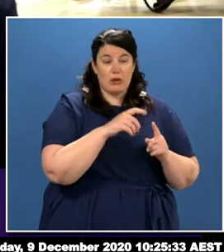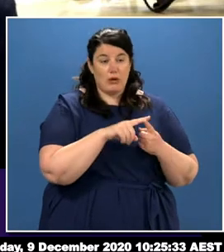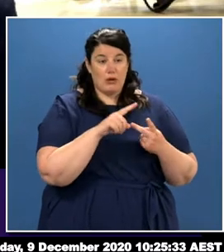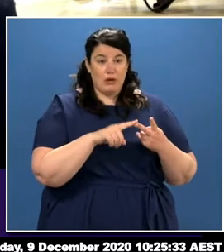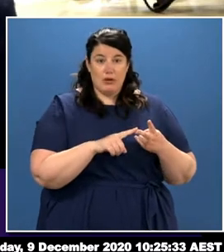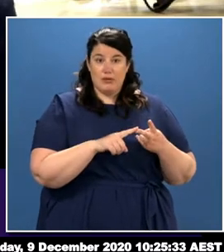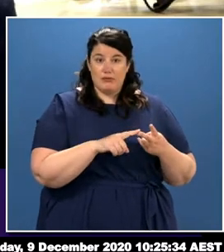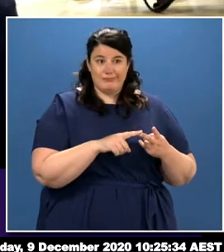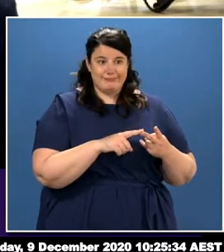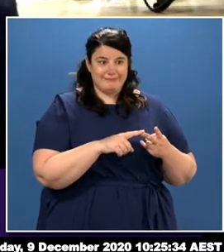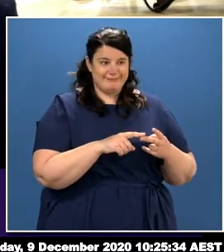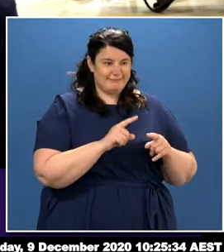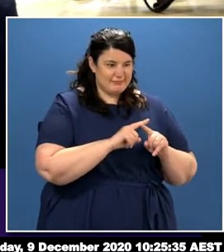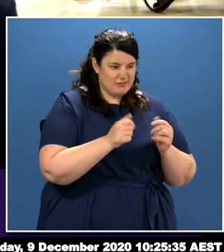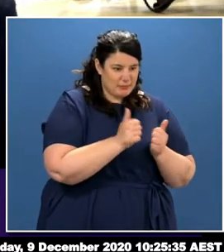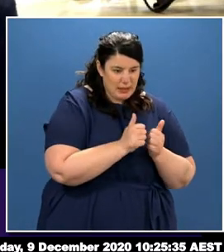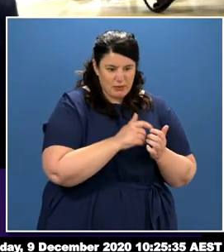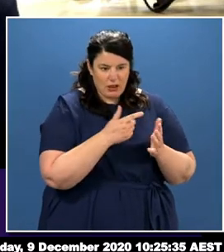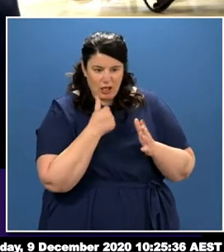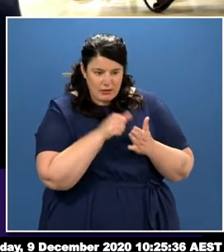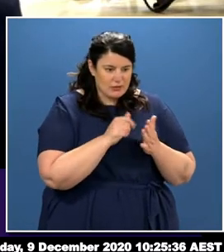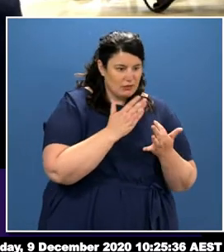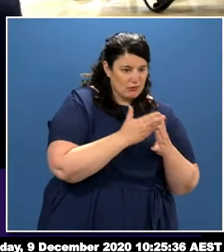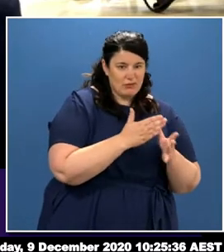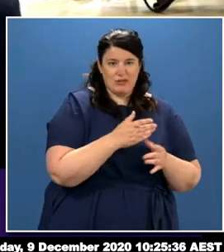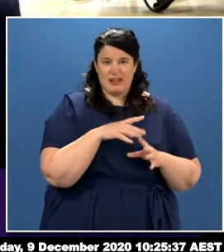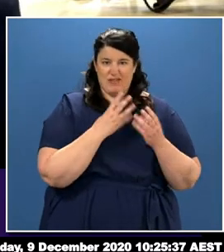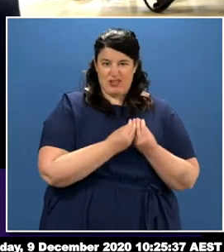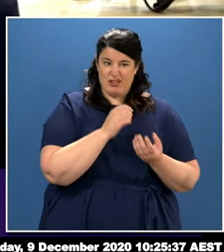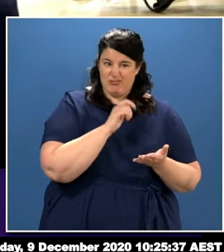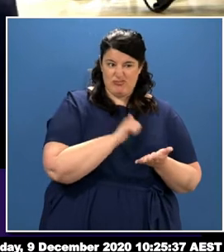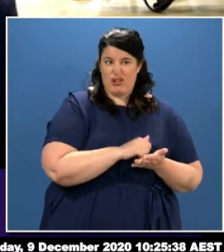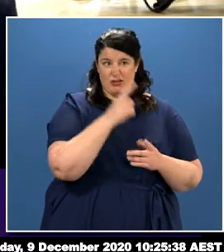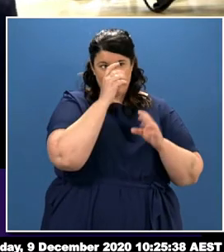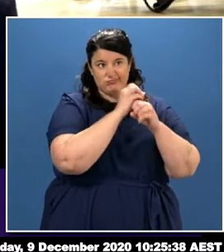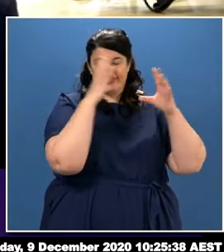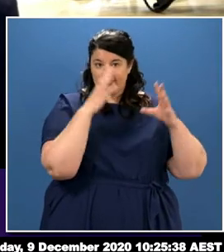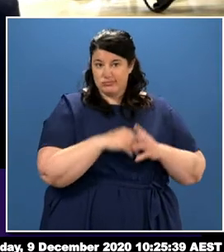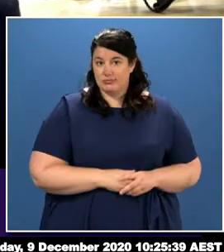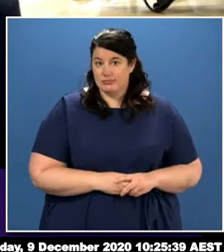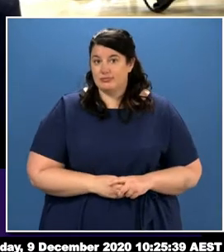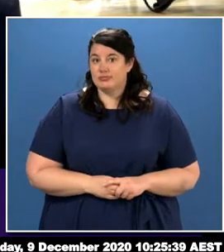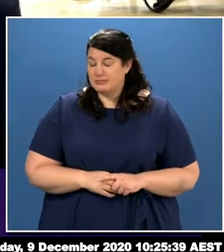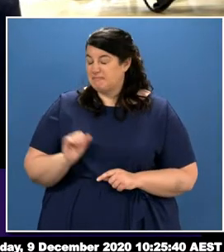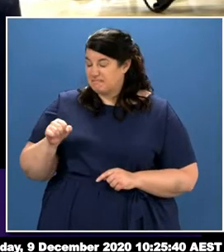accessing all of those materials? Yes. Yes. I would like to take you back in time, if I can.